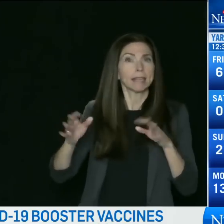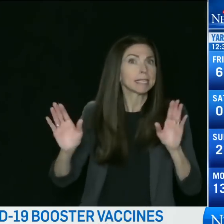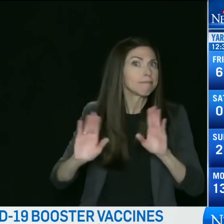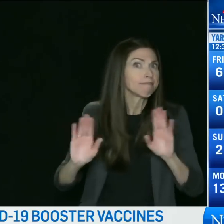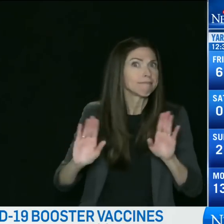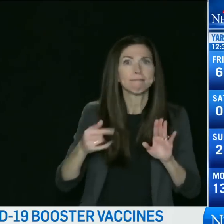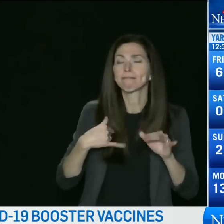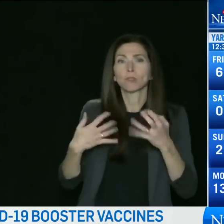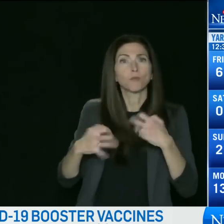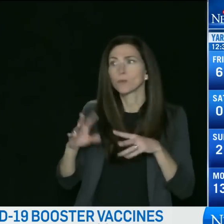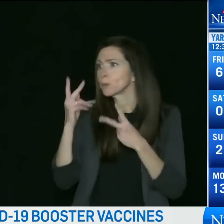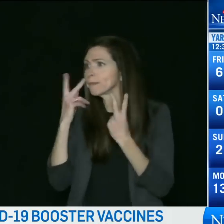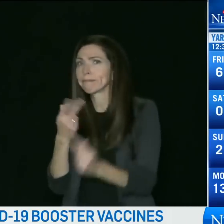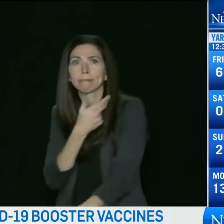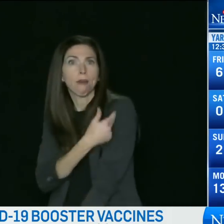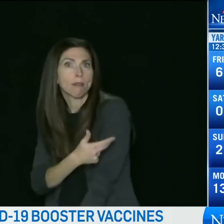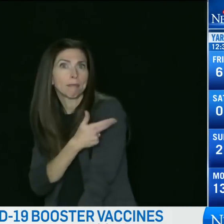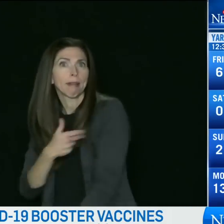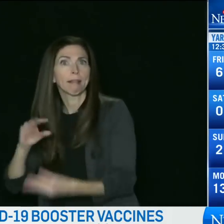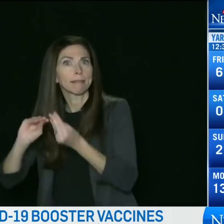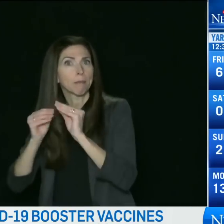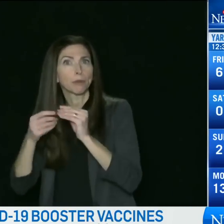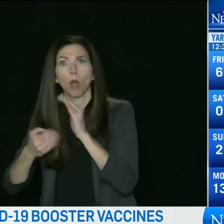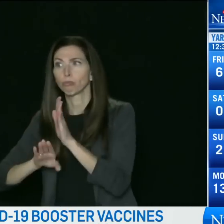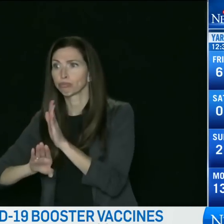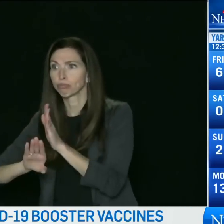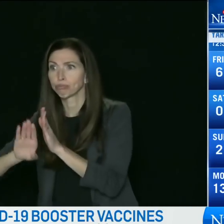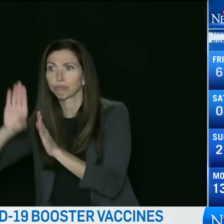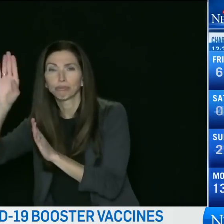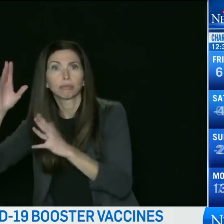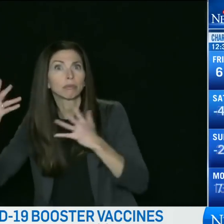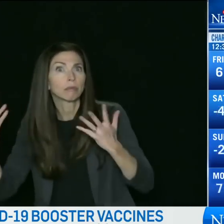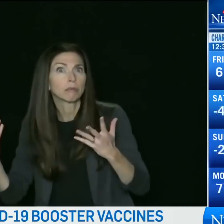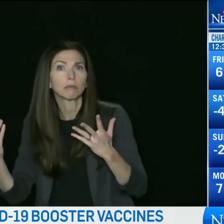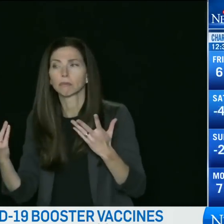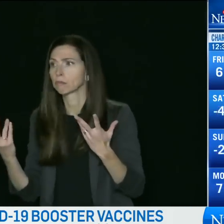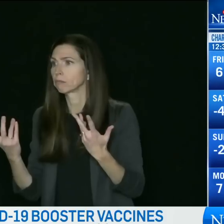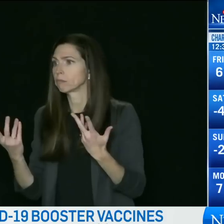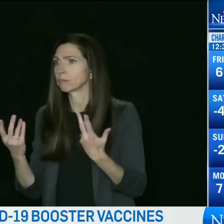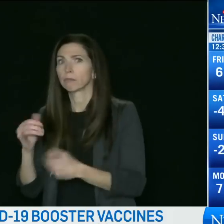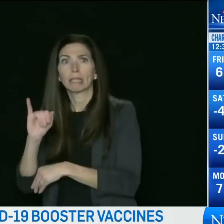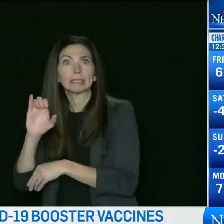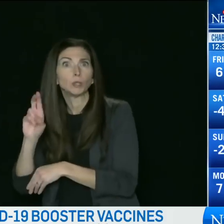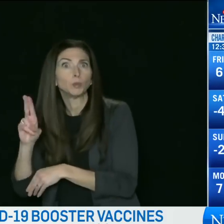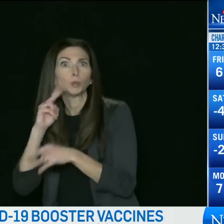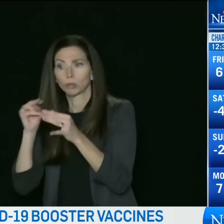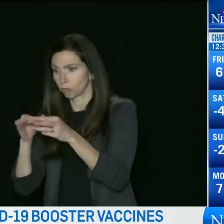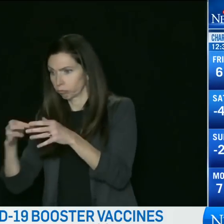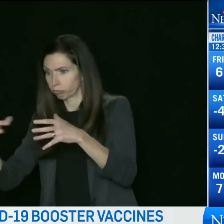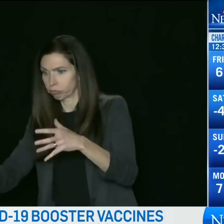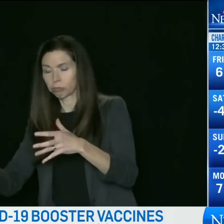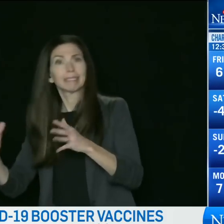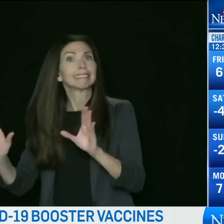WE WAIT TO GET THE ACTUAL DATA ON, YOU KNOW, INCREASING HOSPITALIZATIONS AND OTHER